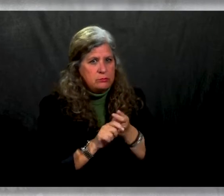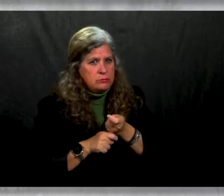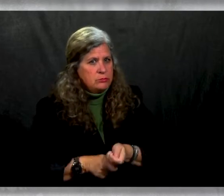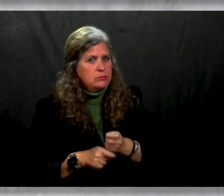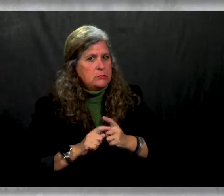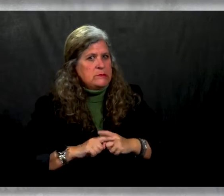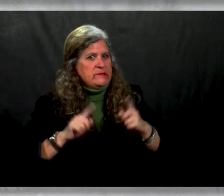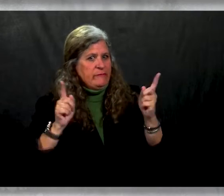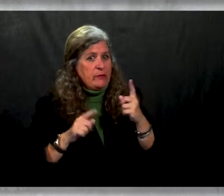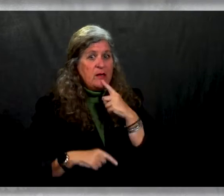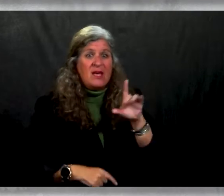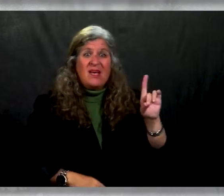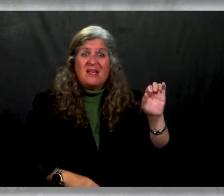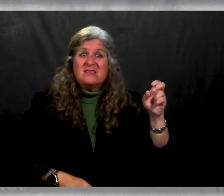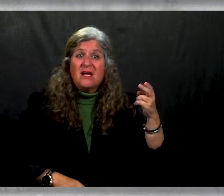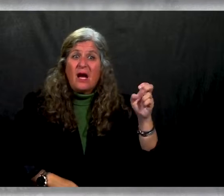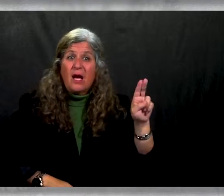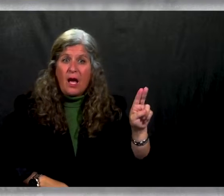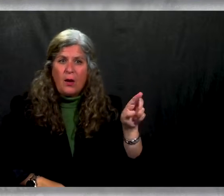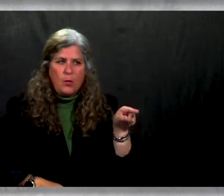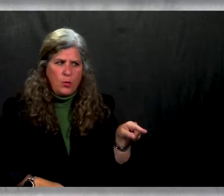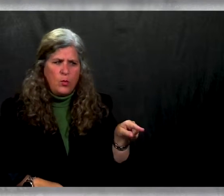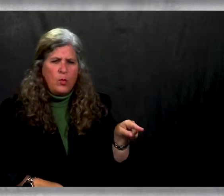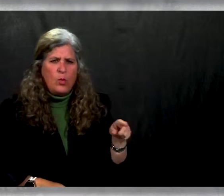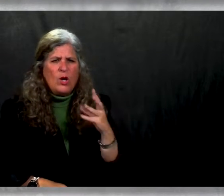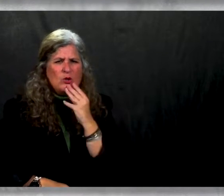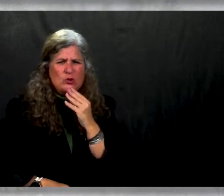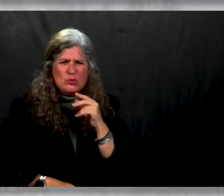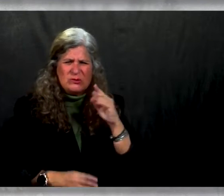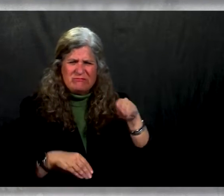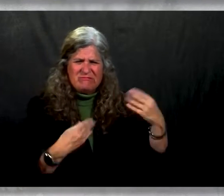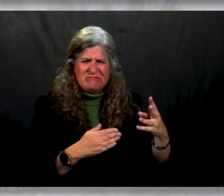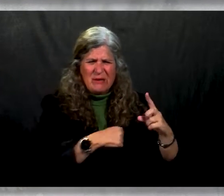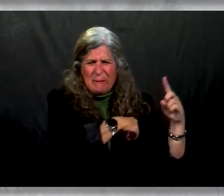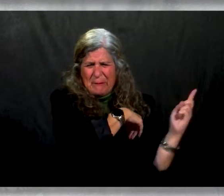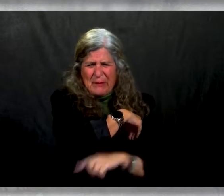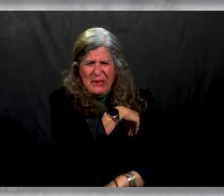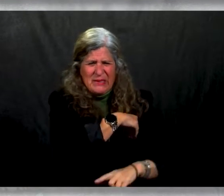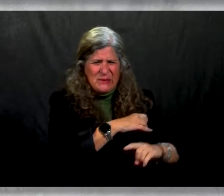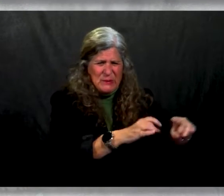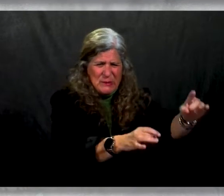In a place like Dachau, they are given punishments that are usually more severe than others,